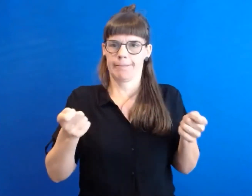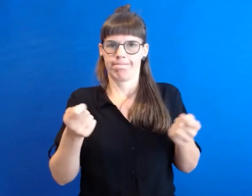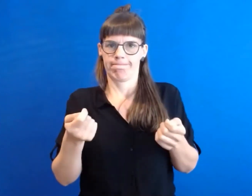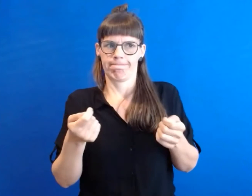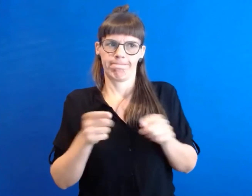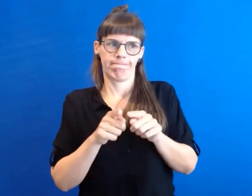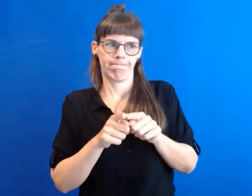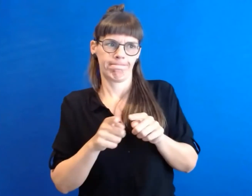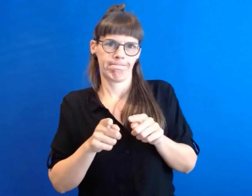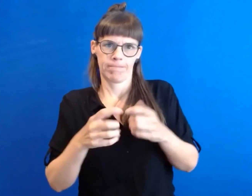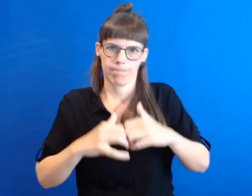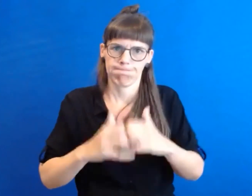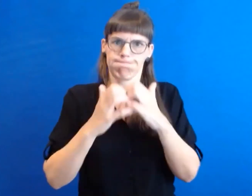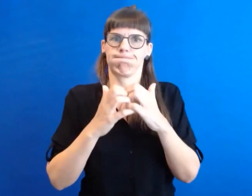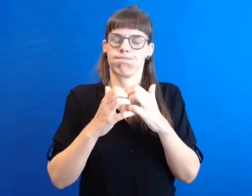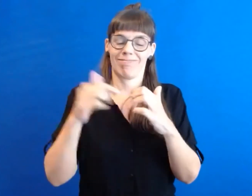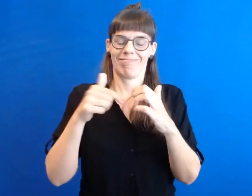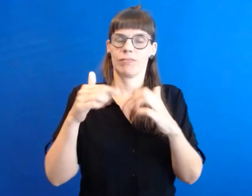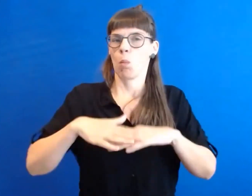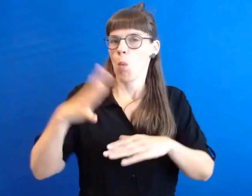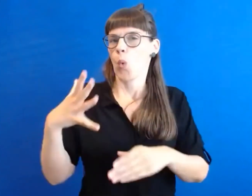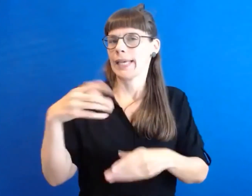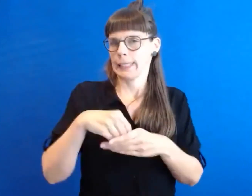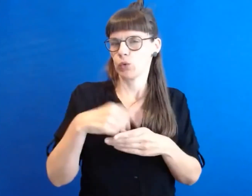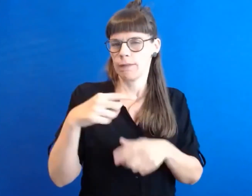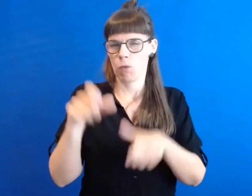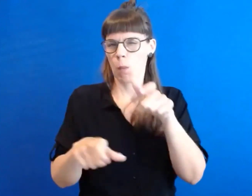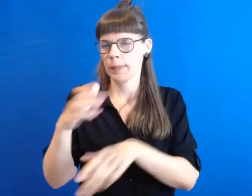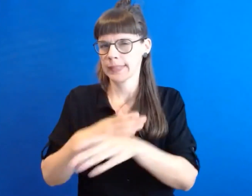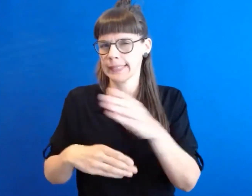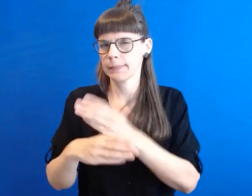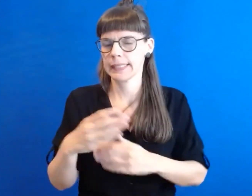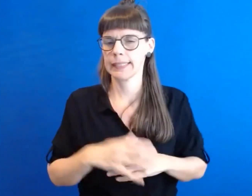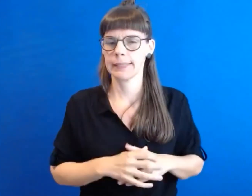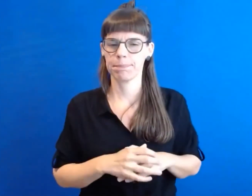will make the pandemic preparedness response and